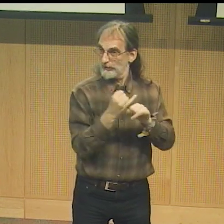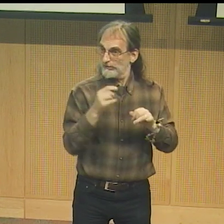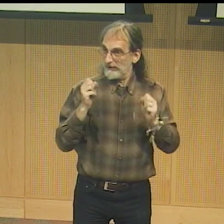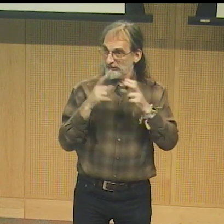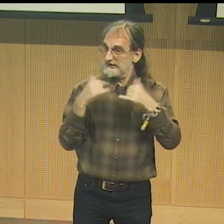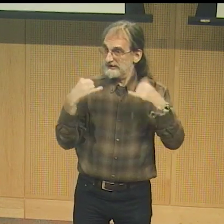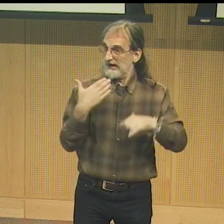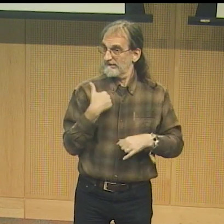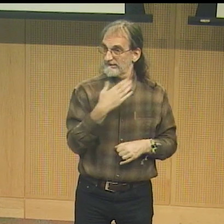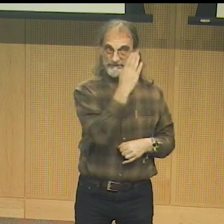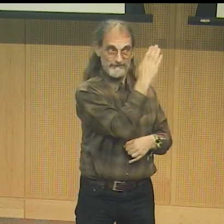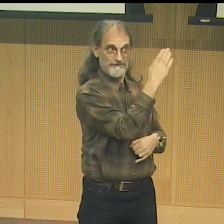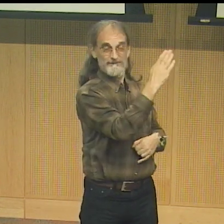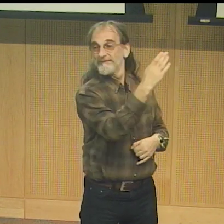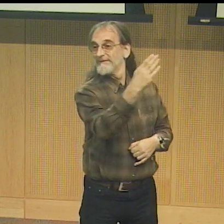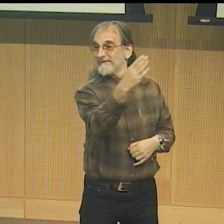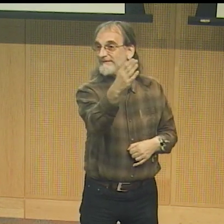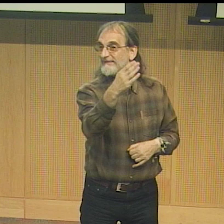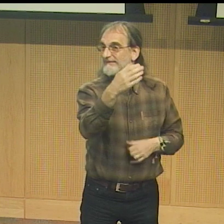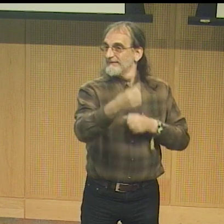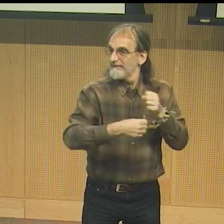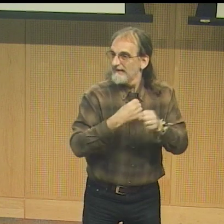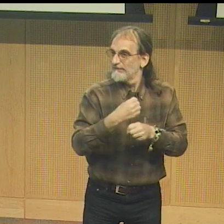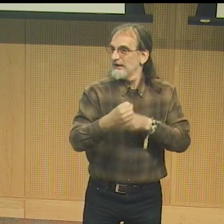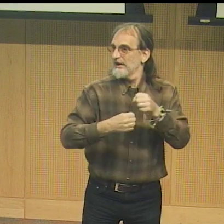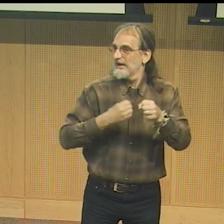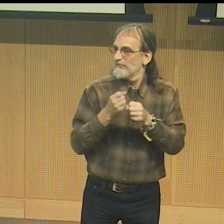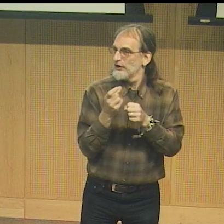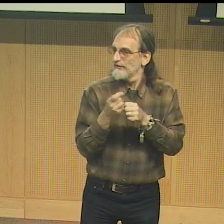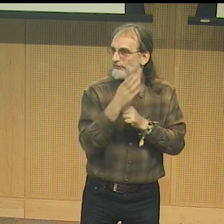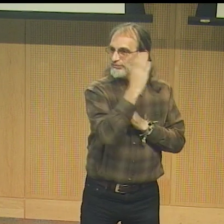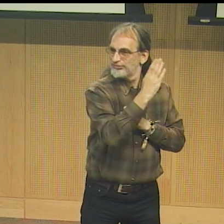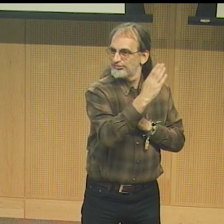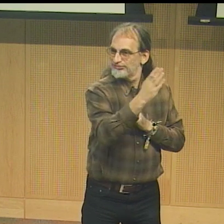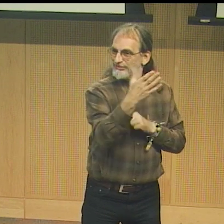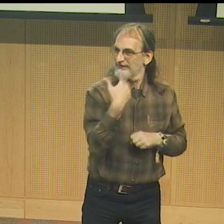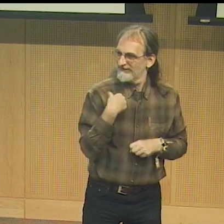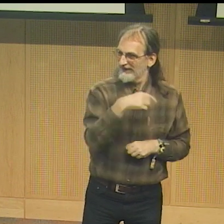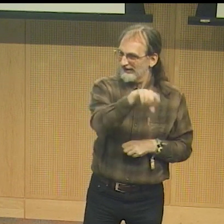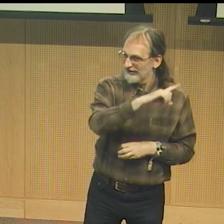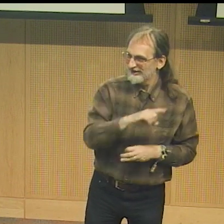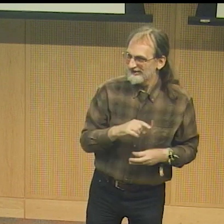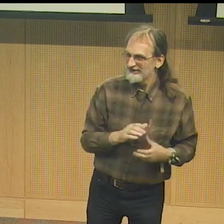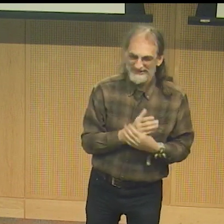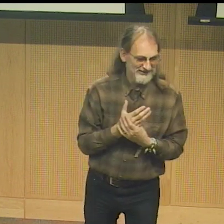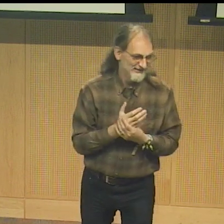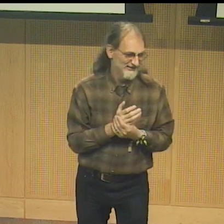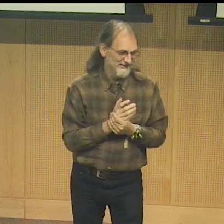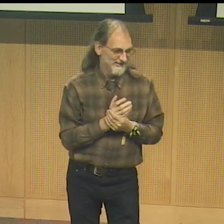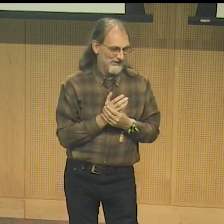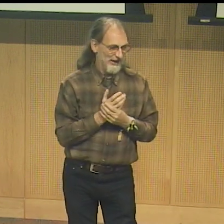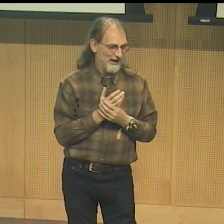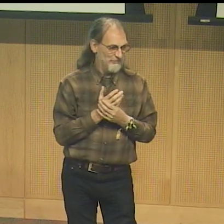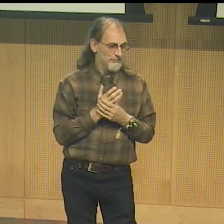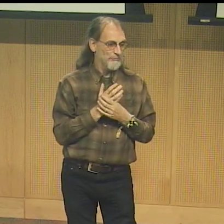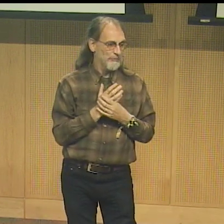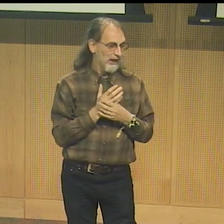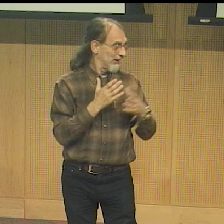printed and put in documented volumes. And they still have these volumes intact today, if you would like to go back and reread them.